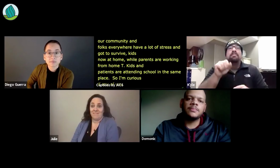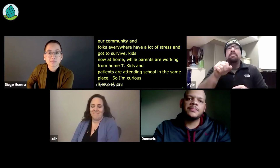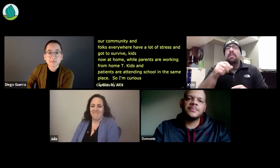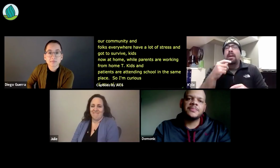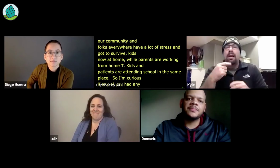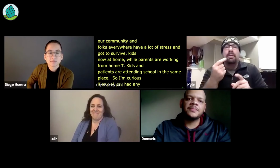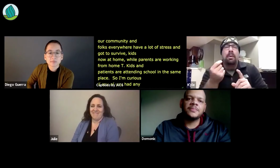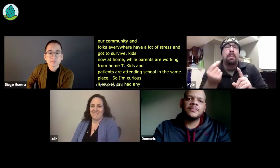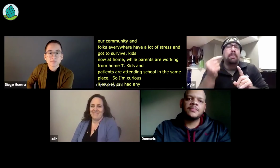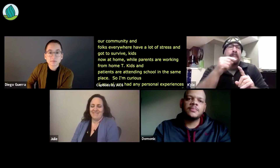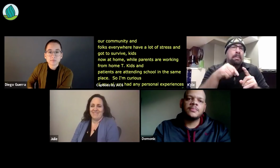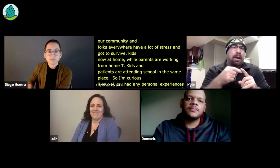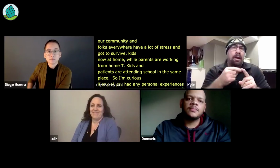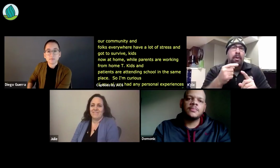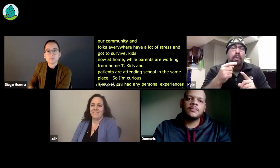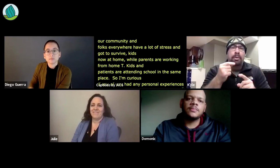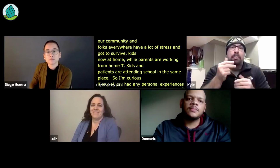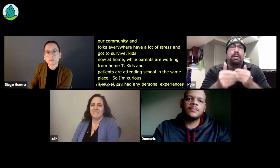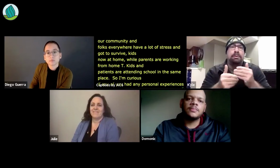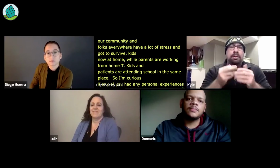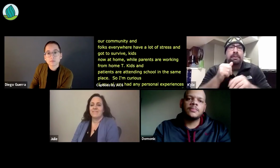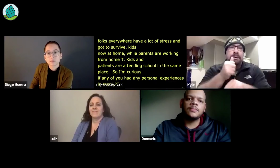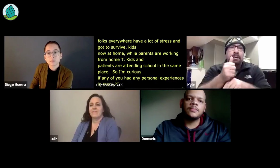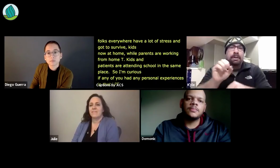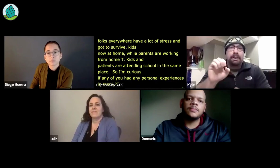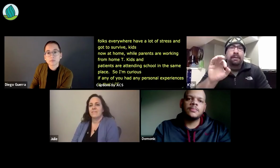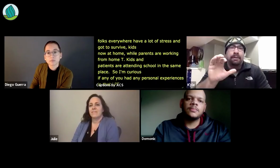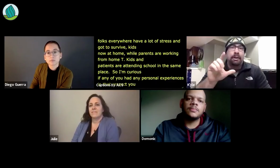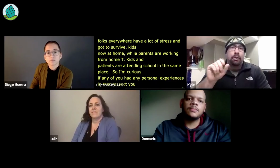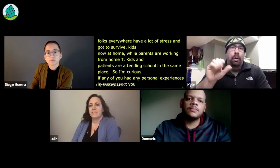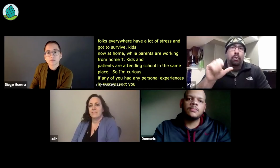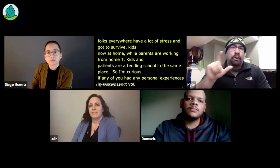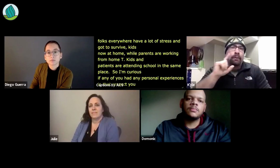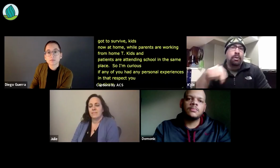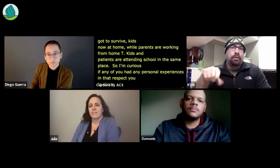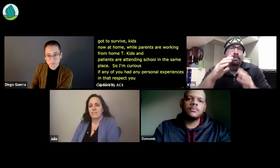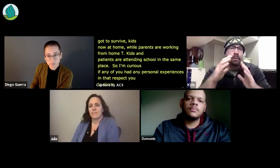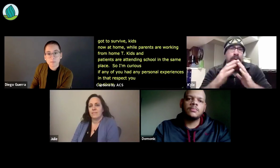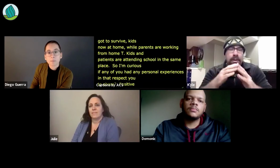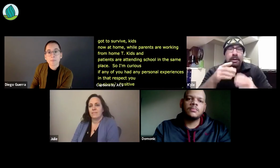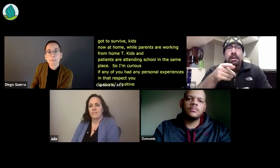This is Kyle. Going back to the process of setting up EFC local for my particular community,